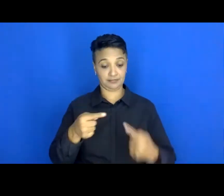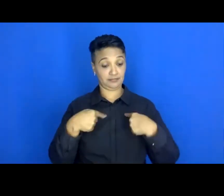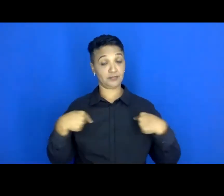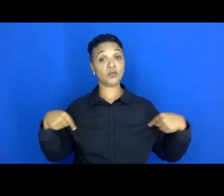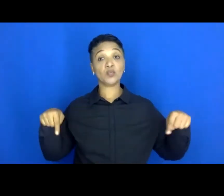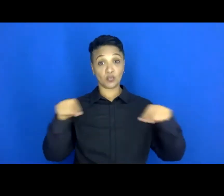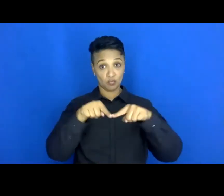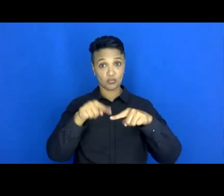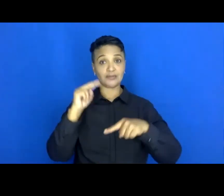i have to be brave